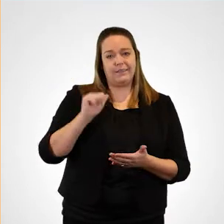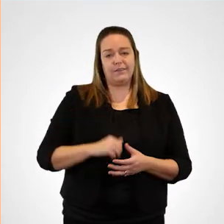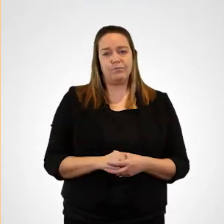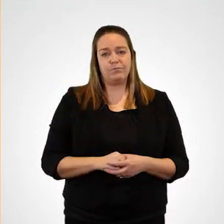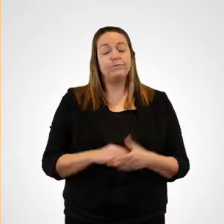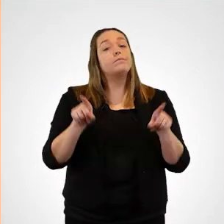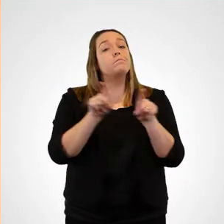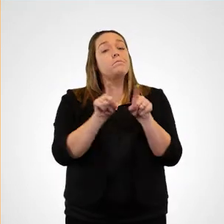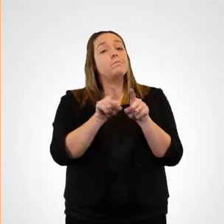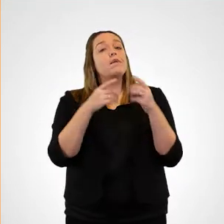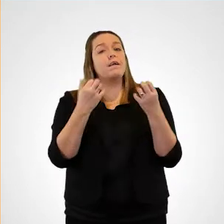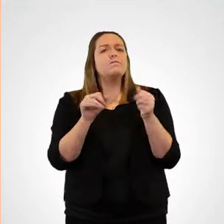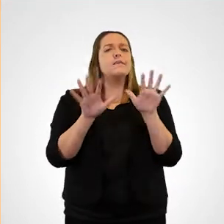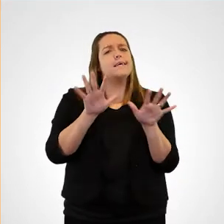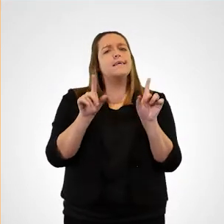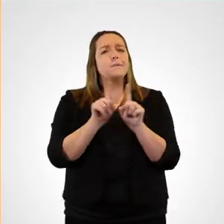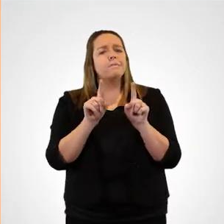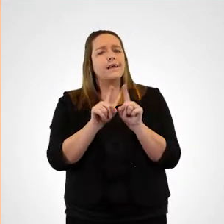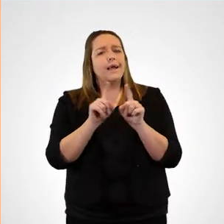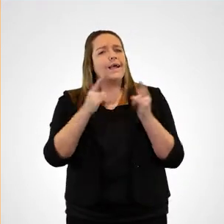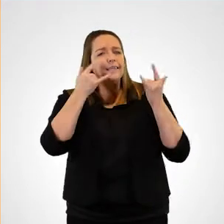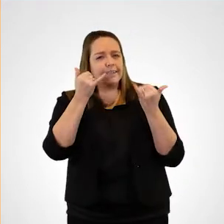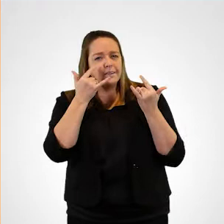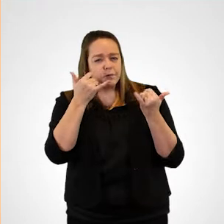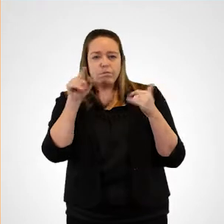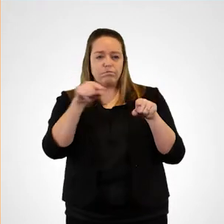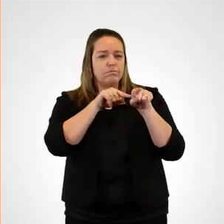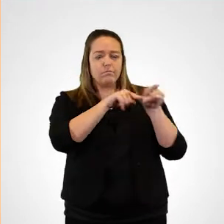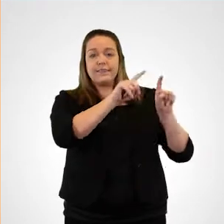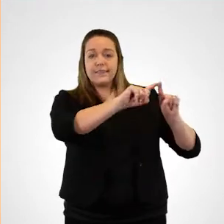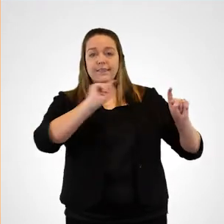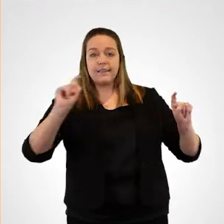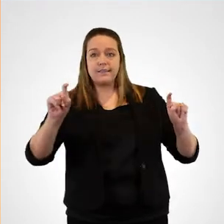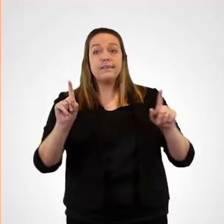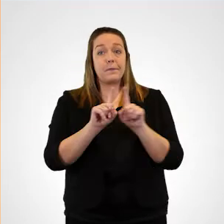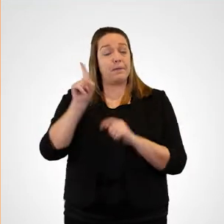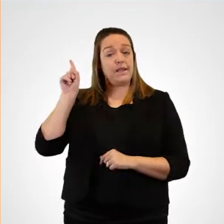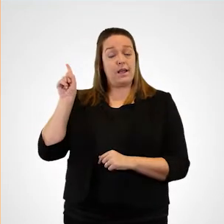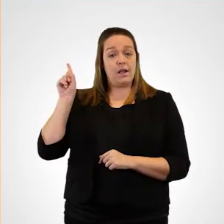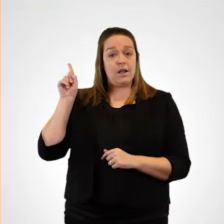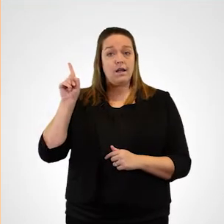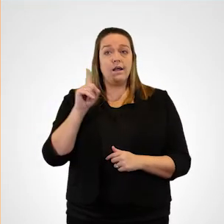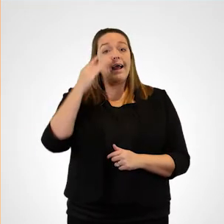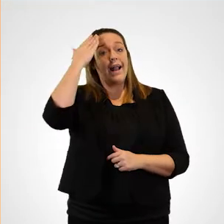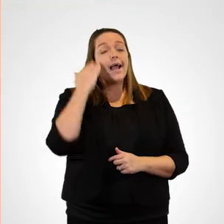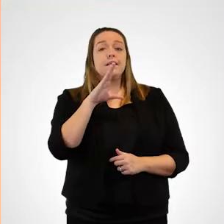There's a similar set of assessments that look at sentences. So here, for example, is "The baby is in the bath".